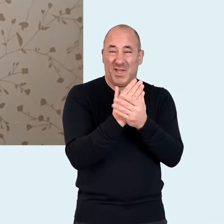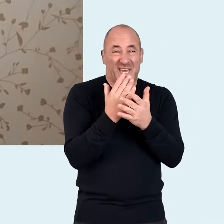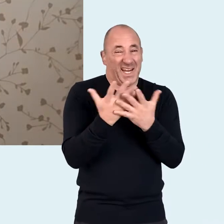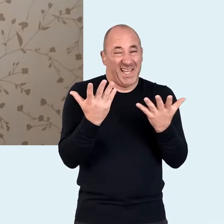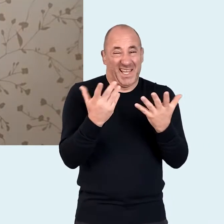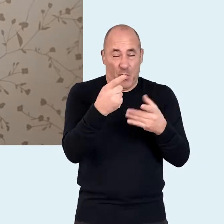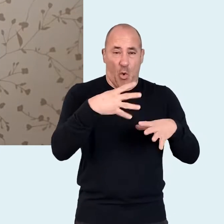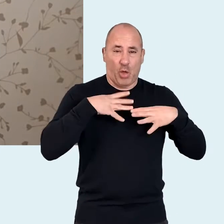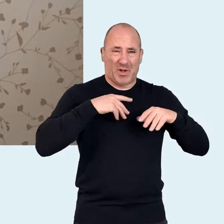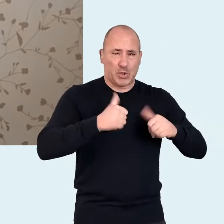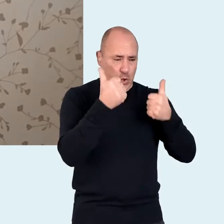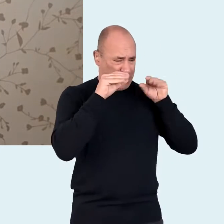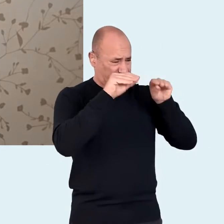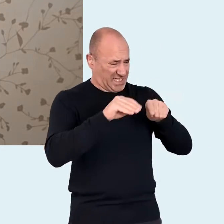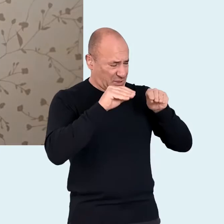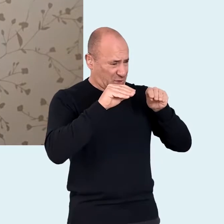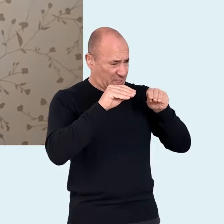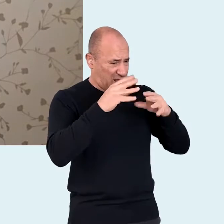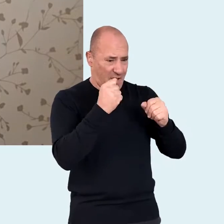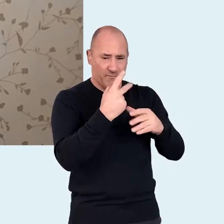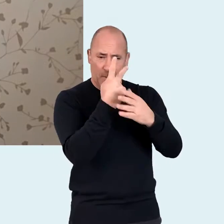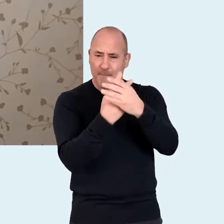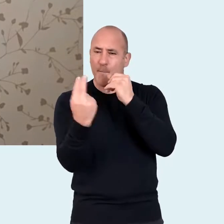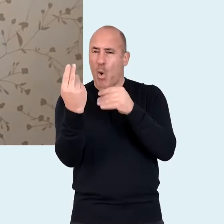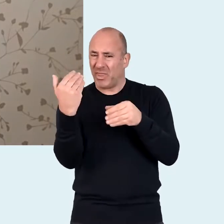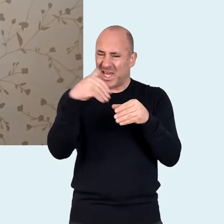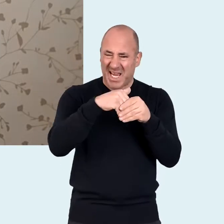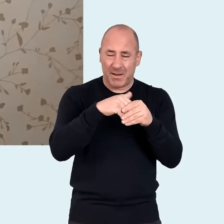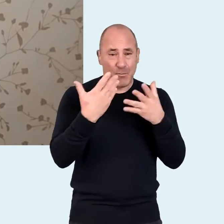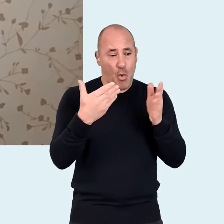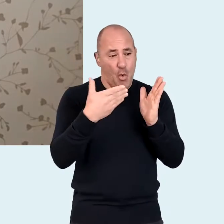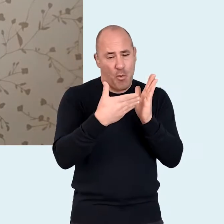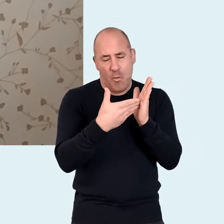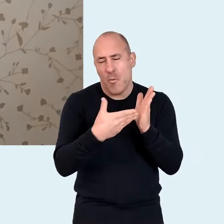that you use are just exaggerated versions of good teaching practice.